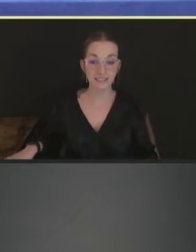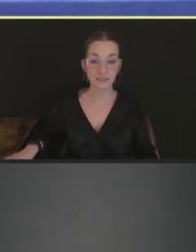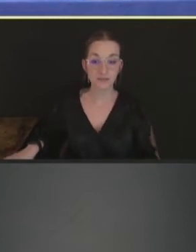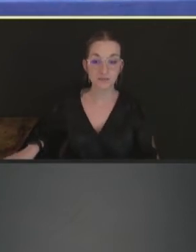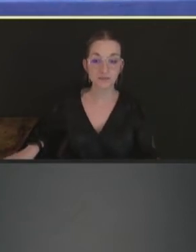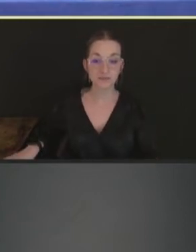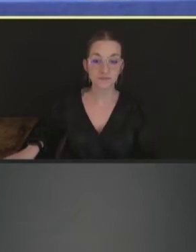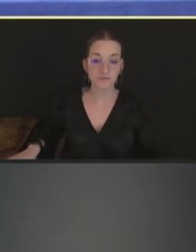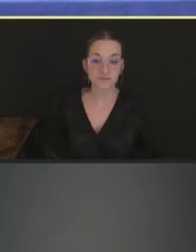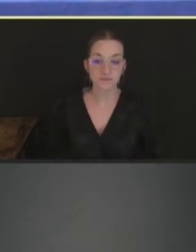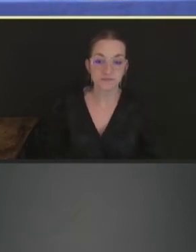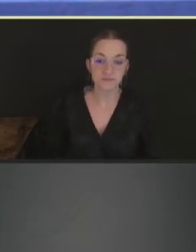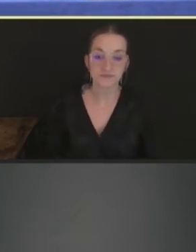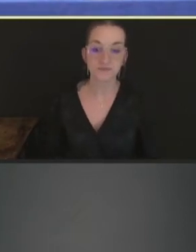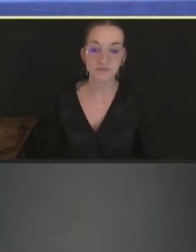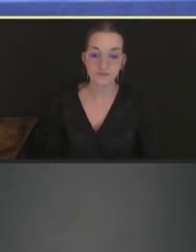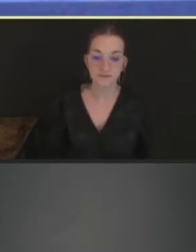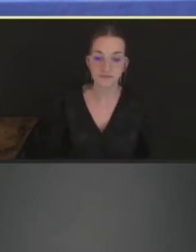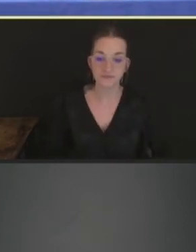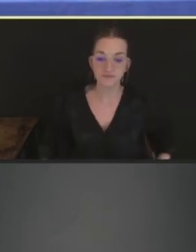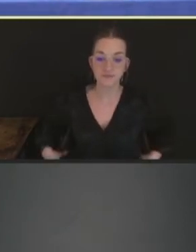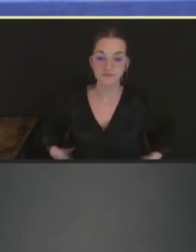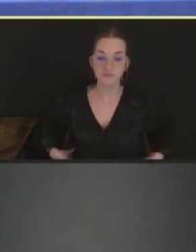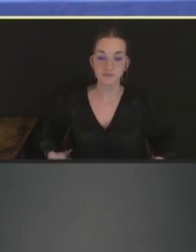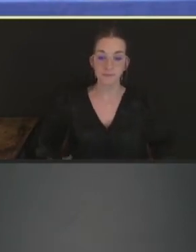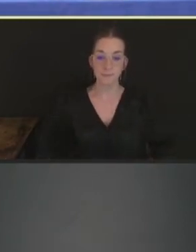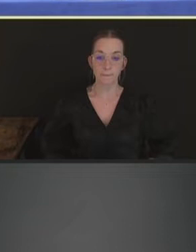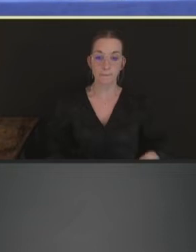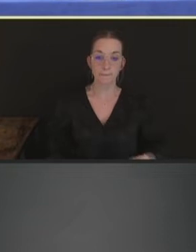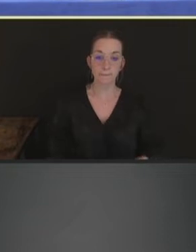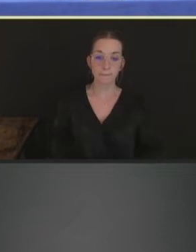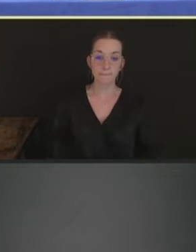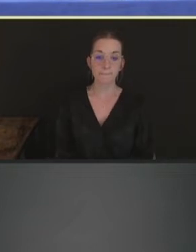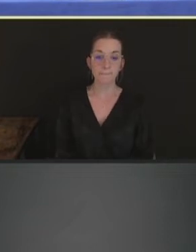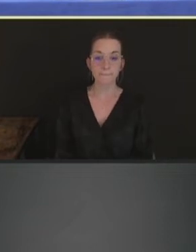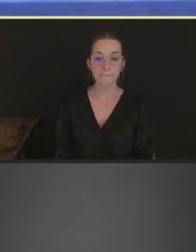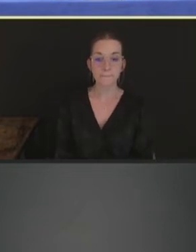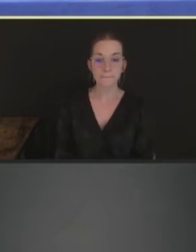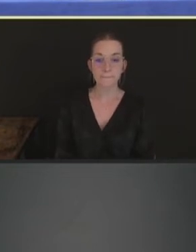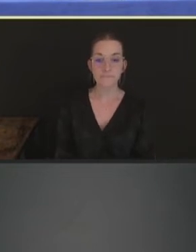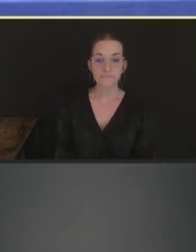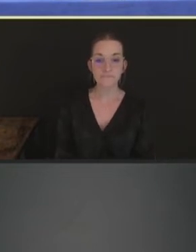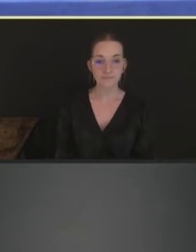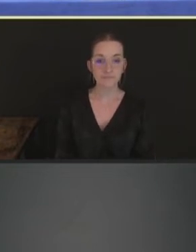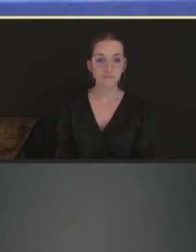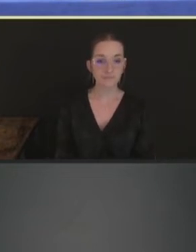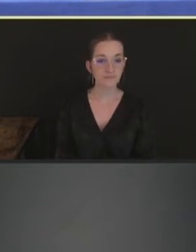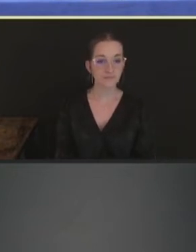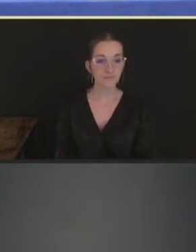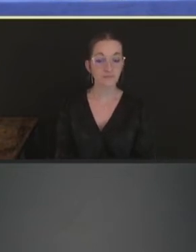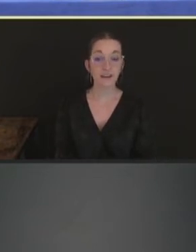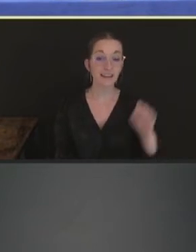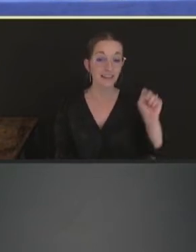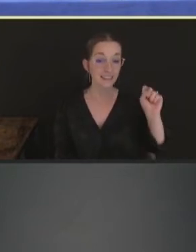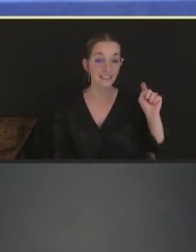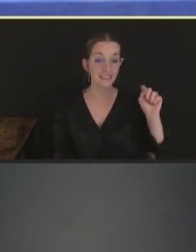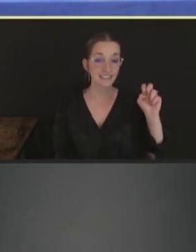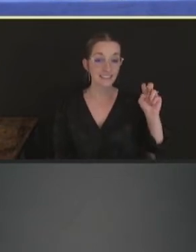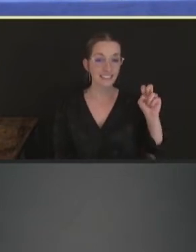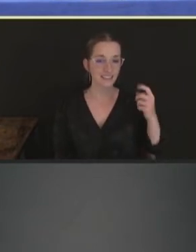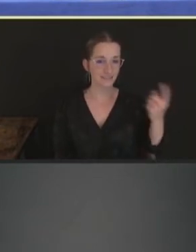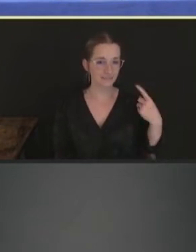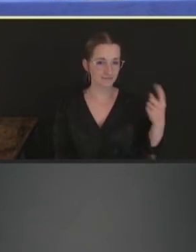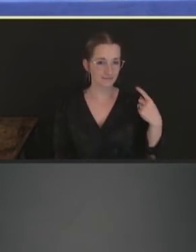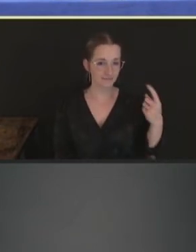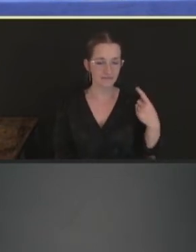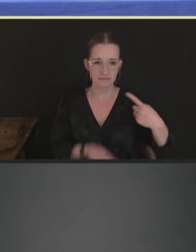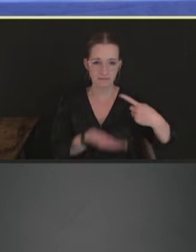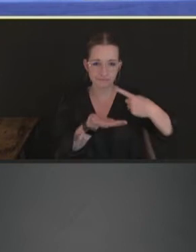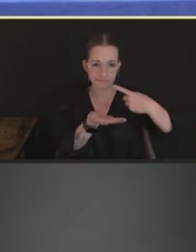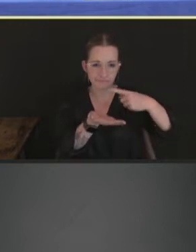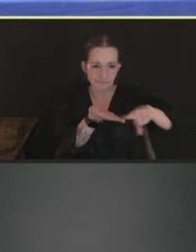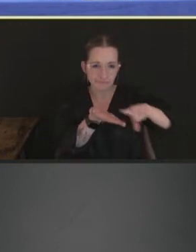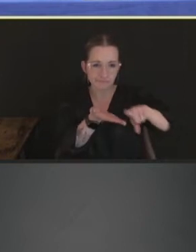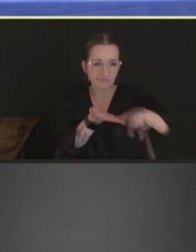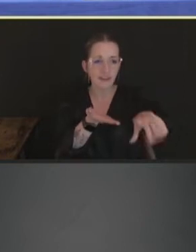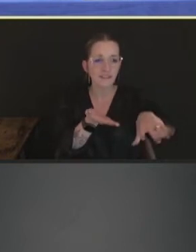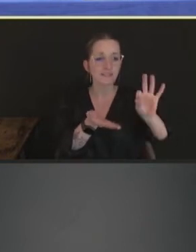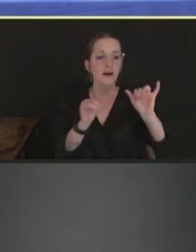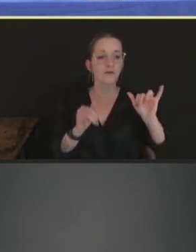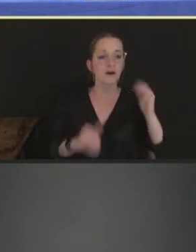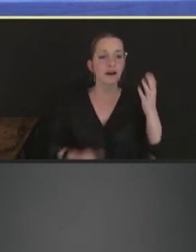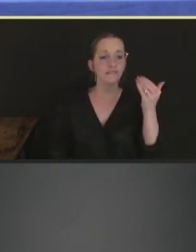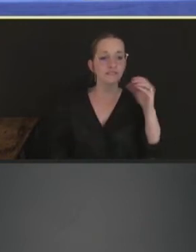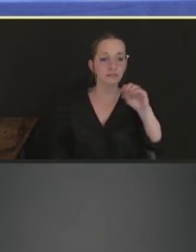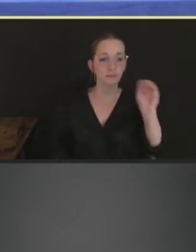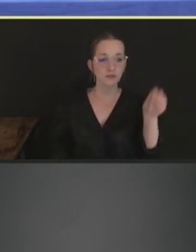What Steve Lehrer and I found was a 15 percent dementia risk reduction in vaccinated subjects.